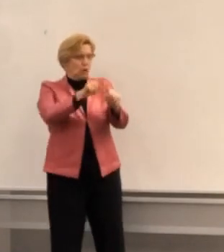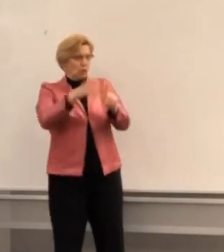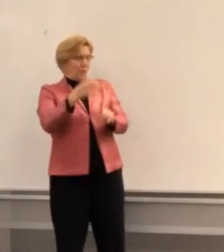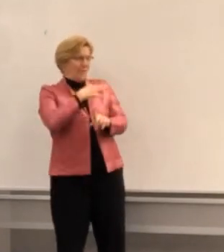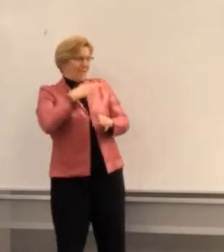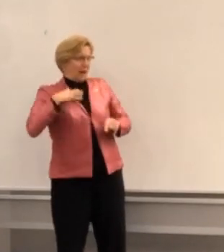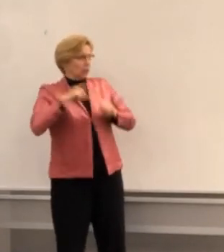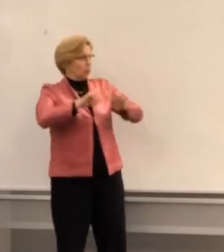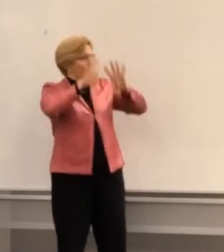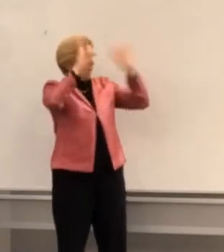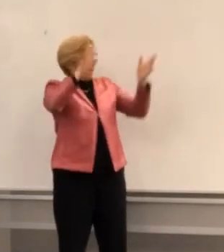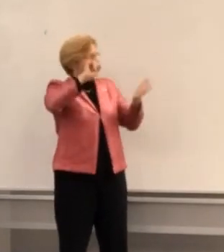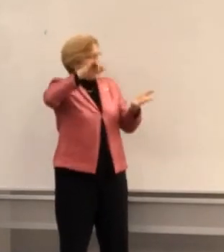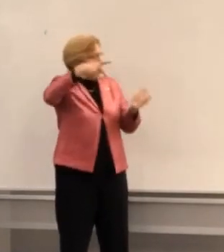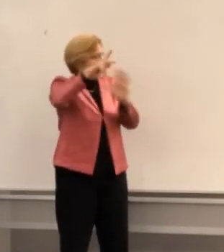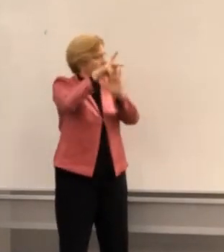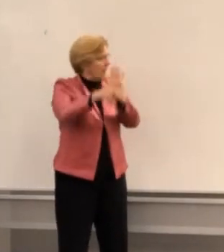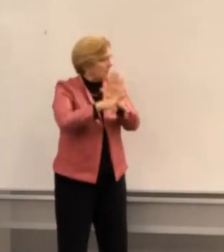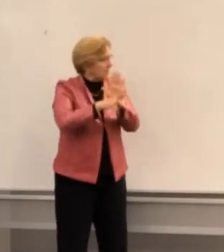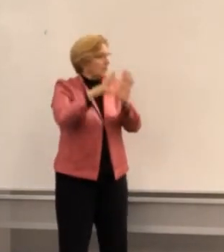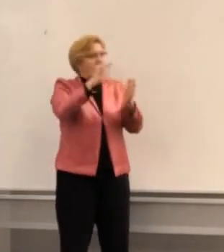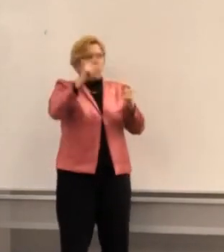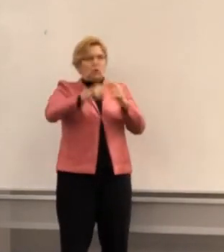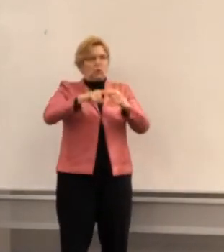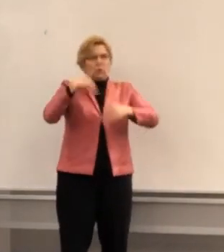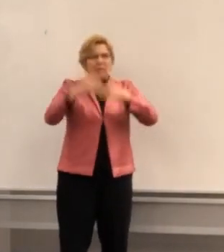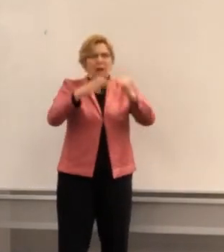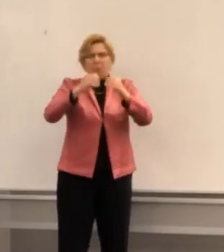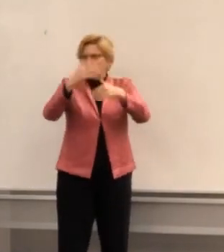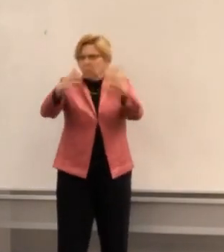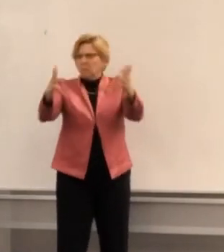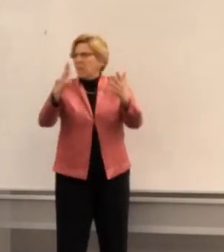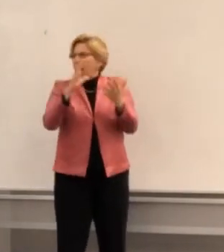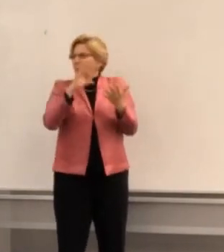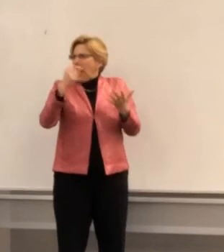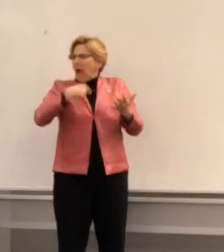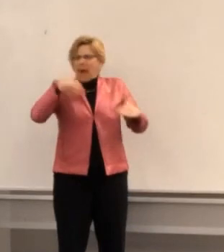or older strategic plan actually had the charge to develop